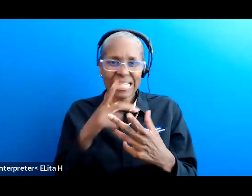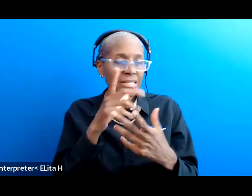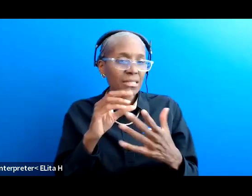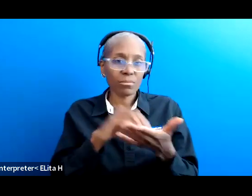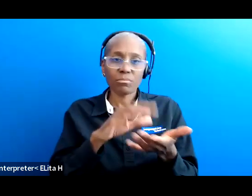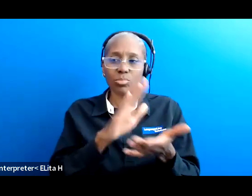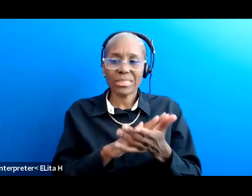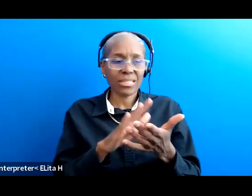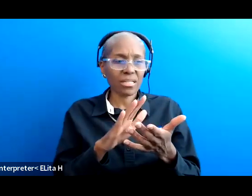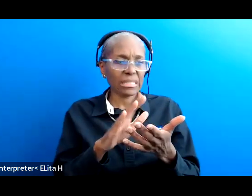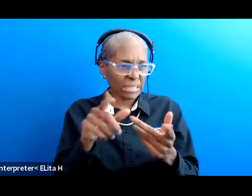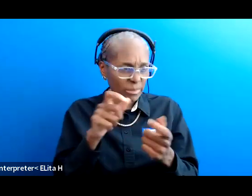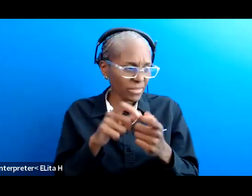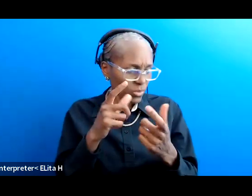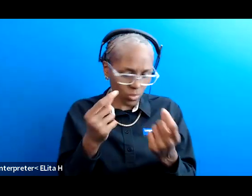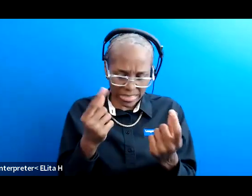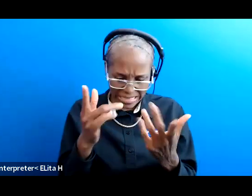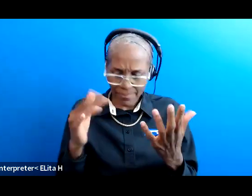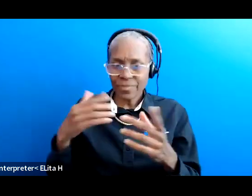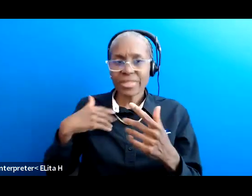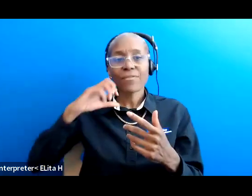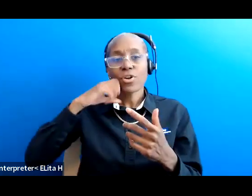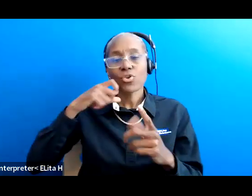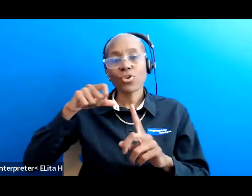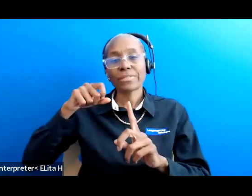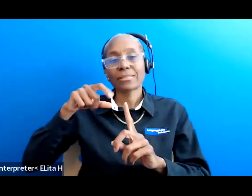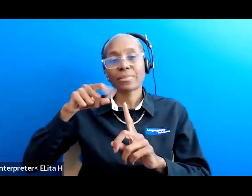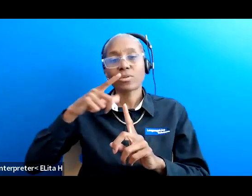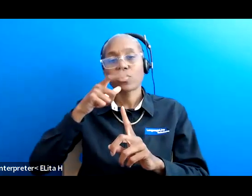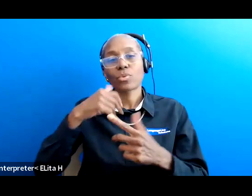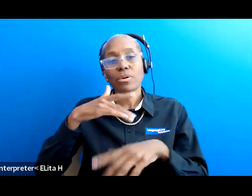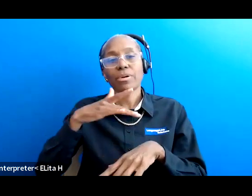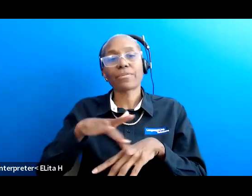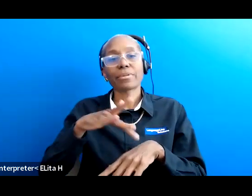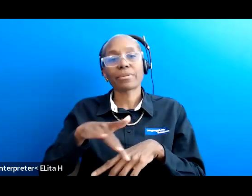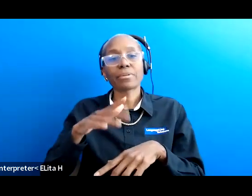reminding me what it is. There are nerve stimulators that are available on the internet,